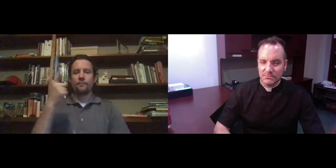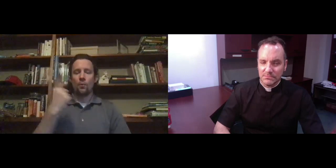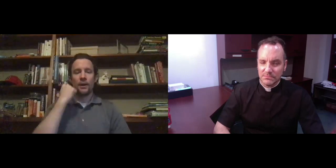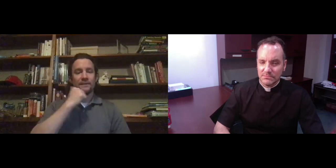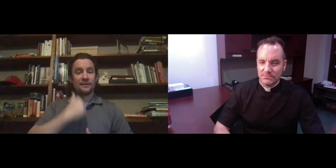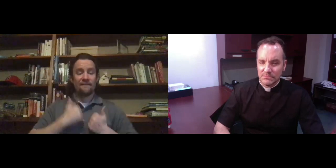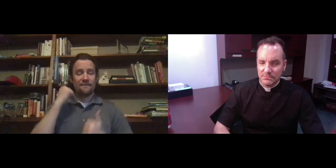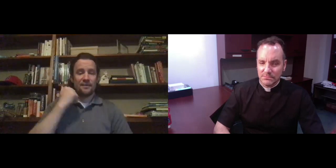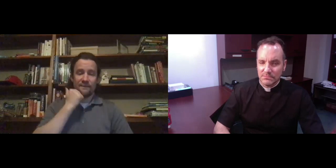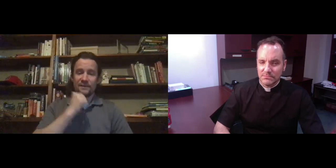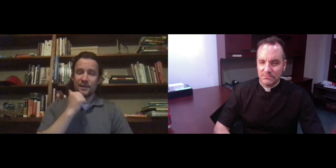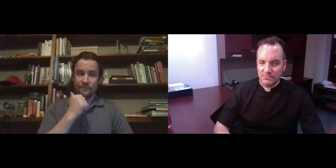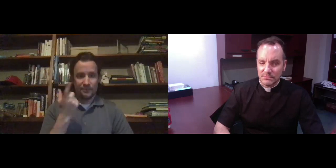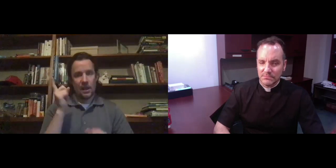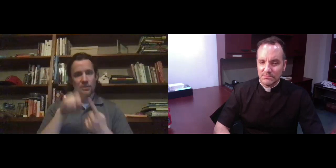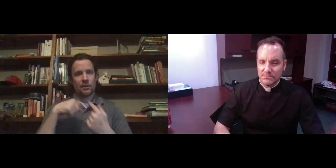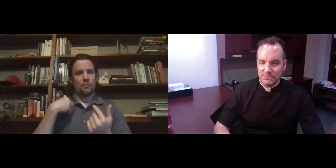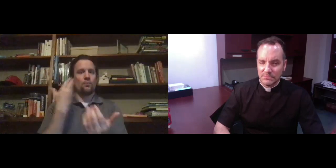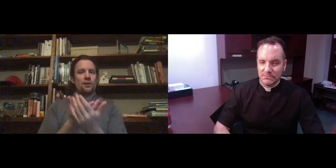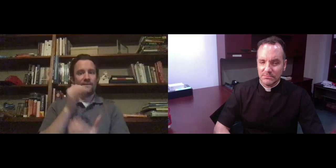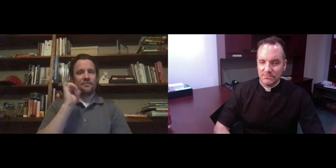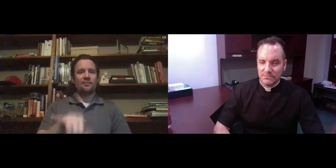everything in between - there's bad days - and we just don't know what's going to